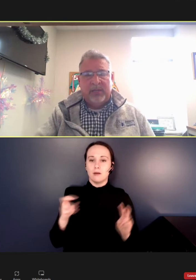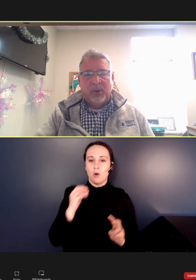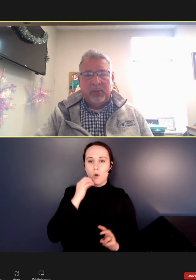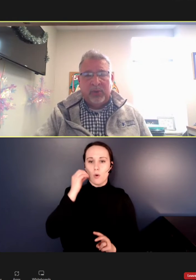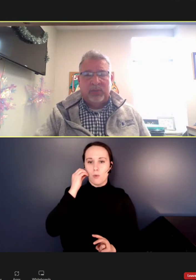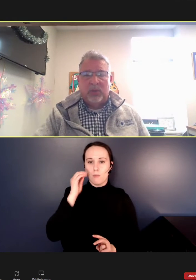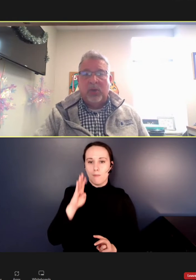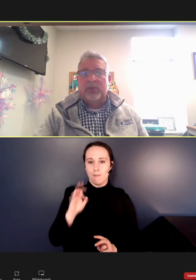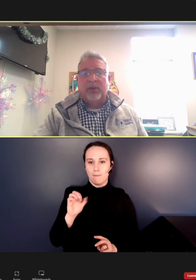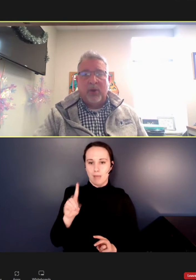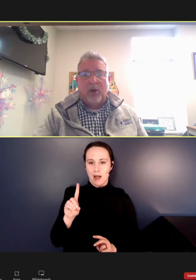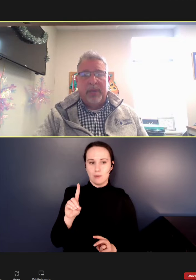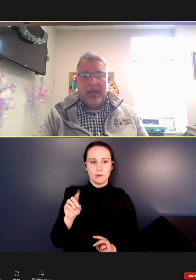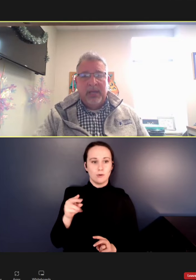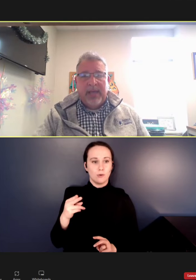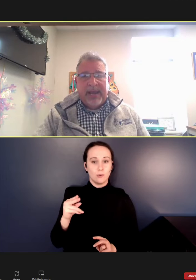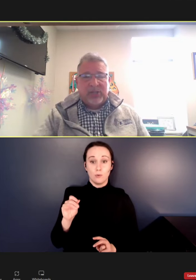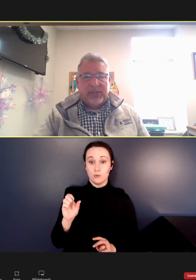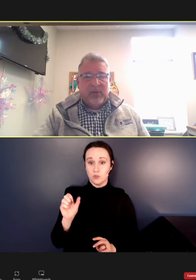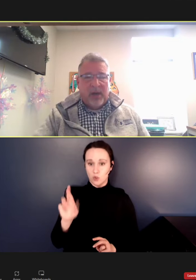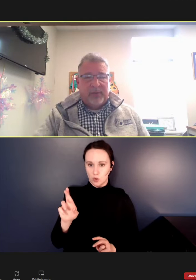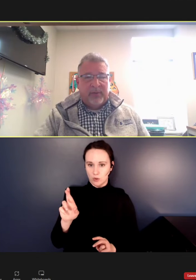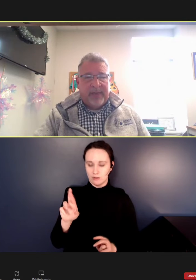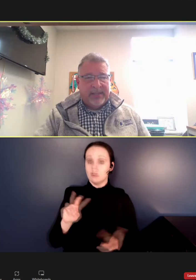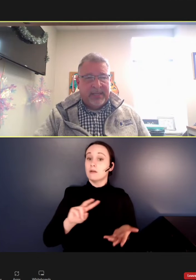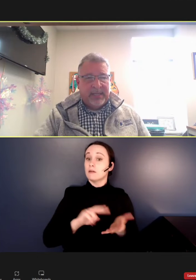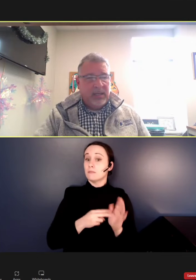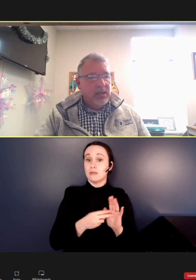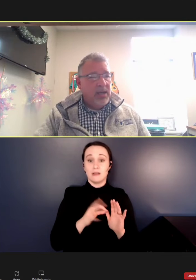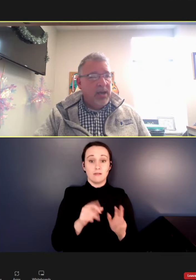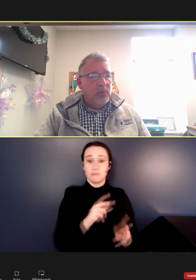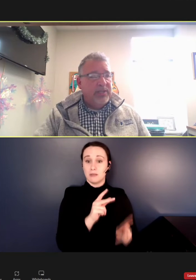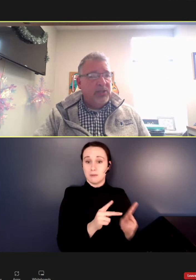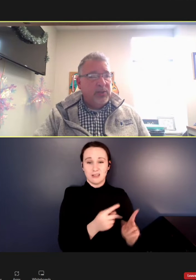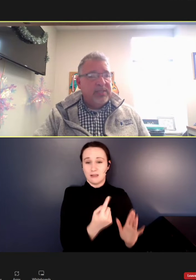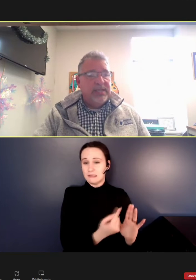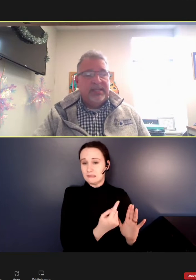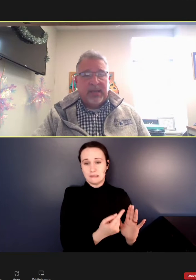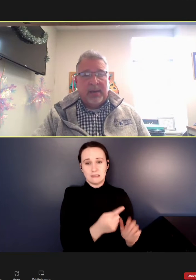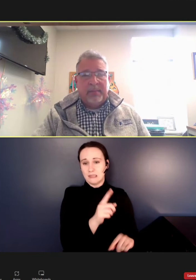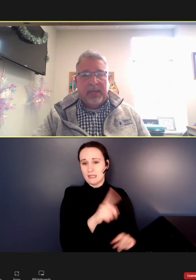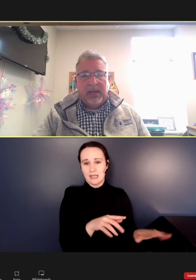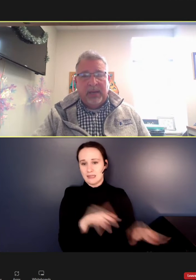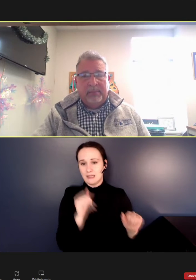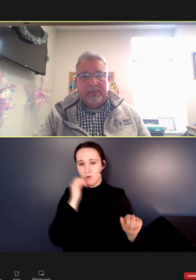these mobile units will go to their homes and actually offer a vaccine. We do see some